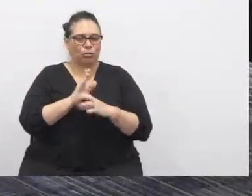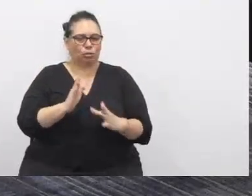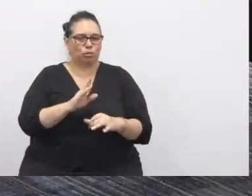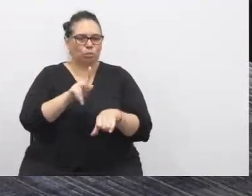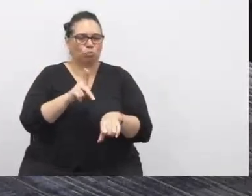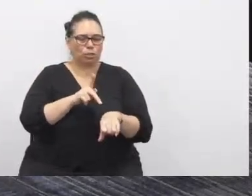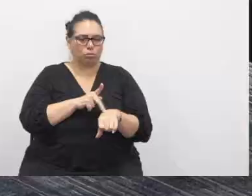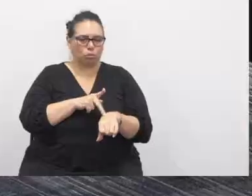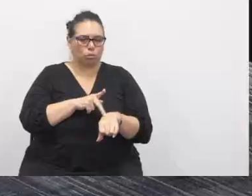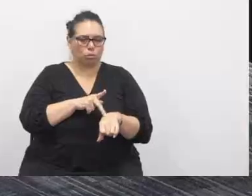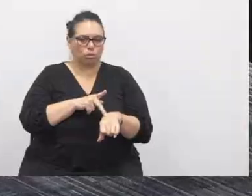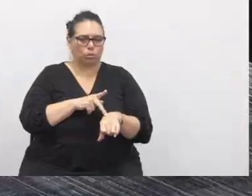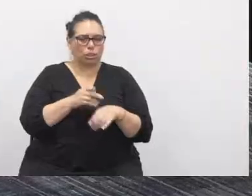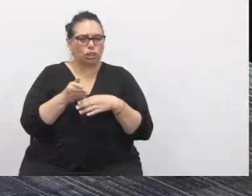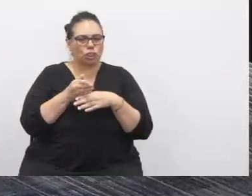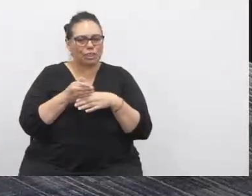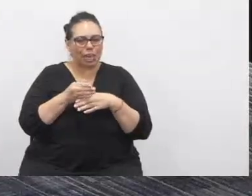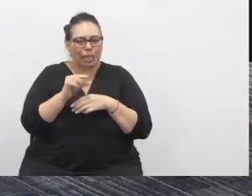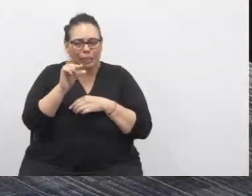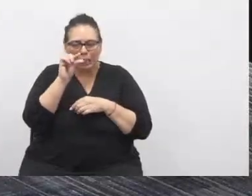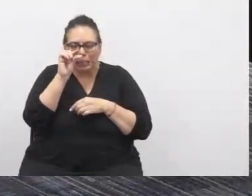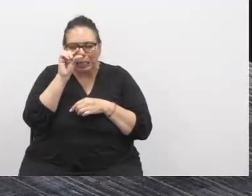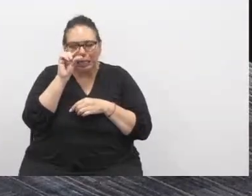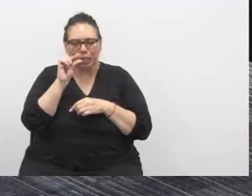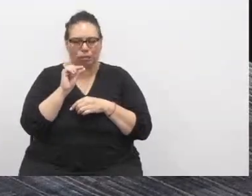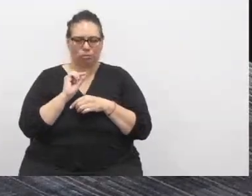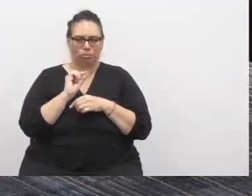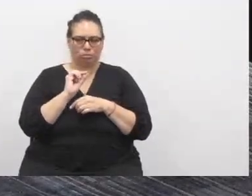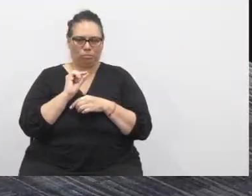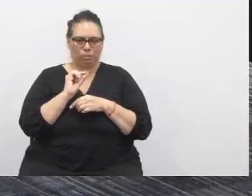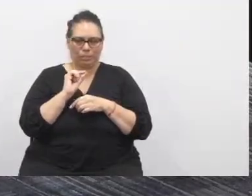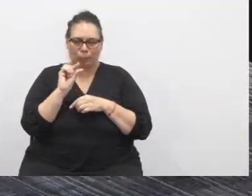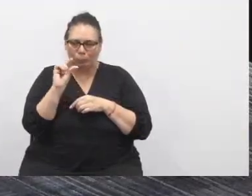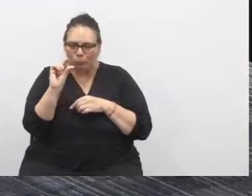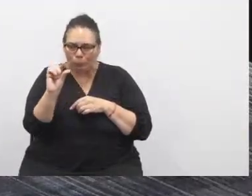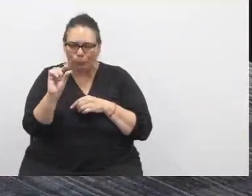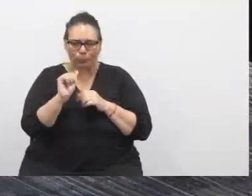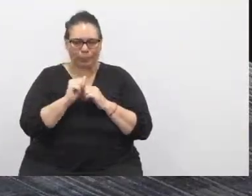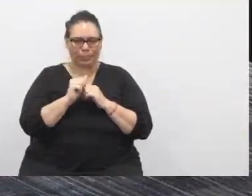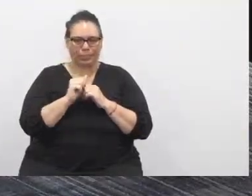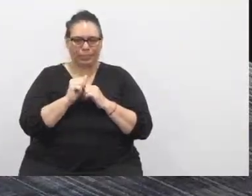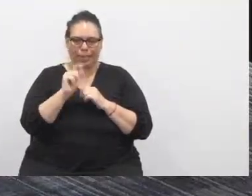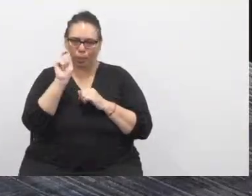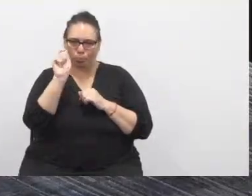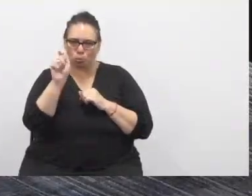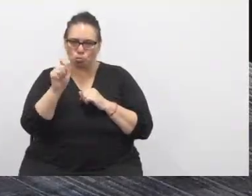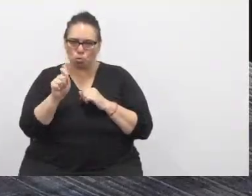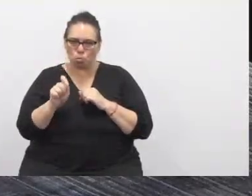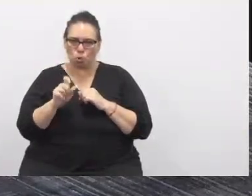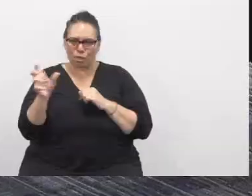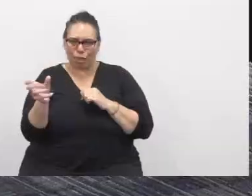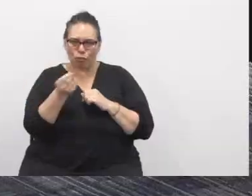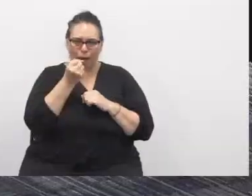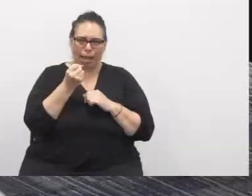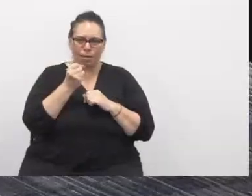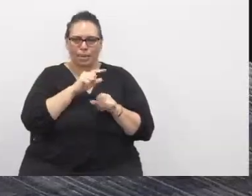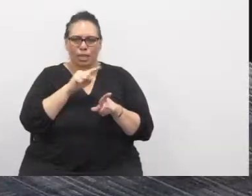to just share little bite-sized things that, you know, like a bulletin, that they could just kind of grab and go so they're not having to dig through